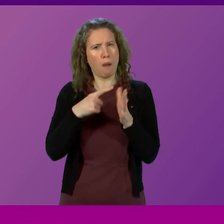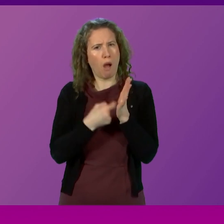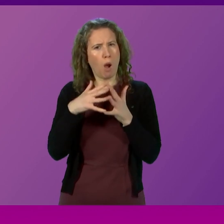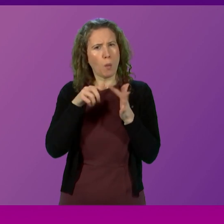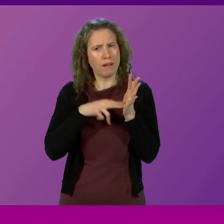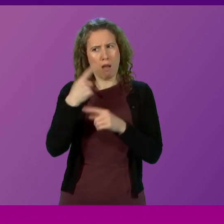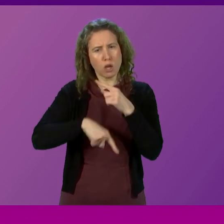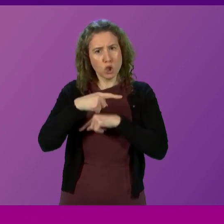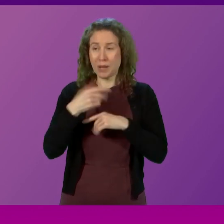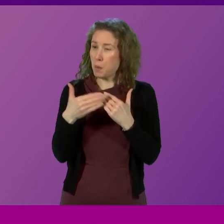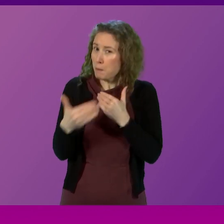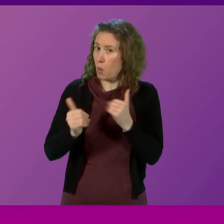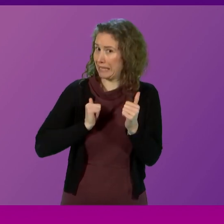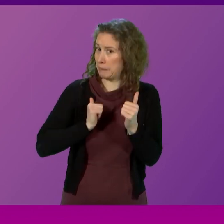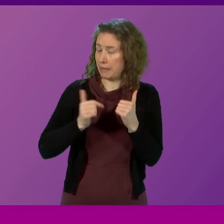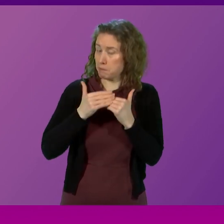weather events are likely to occur more frequently because of the climate crisis?